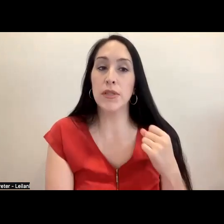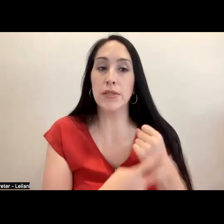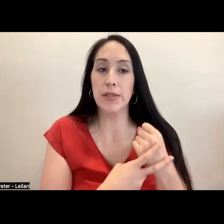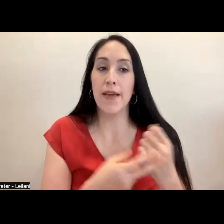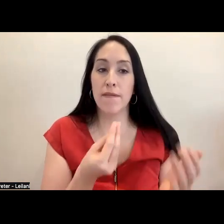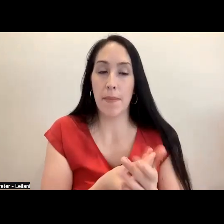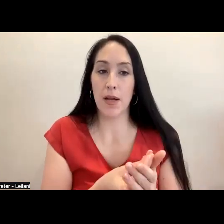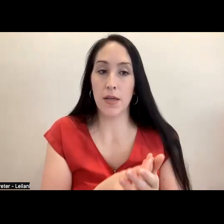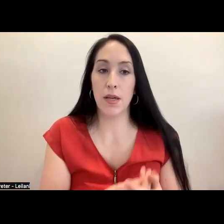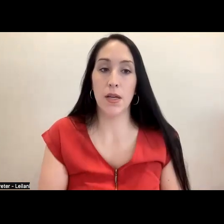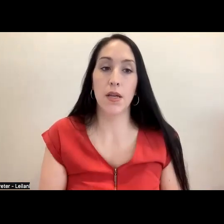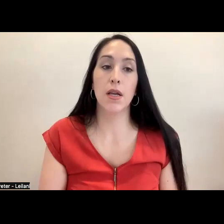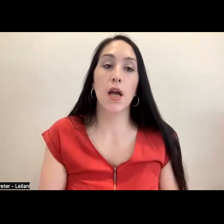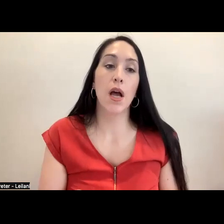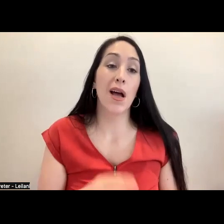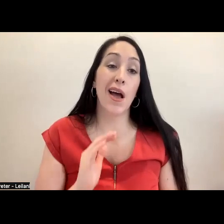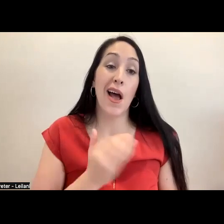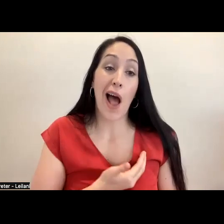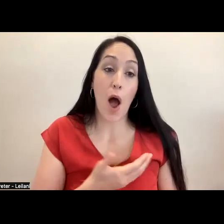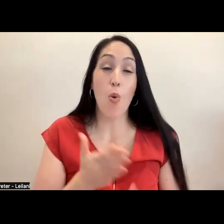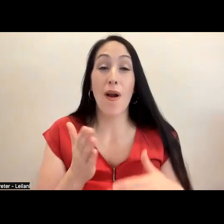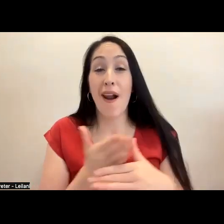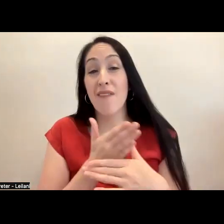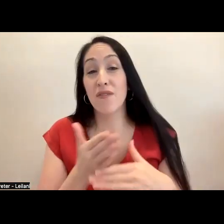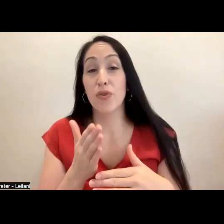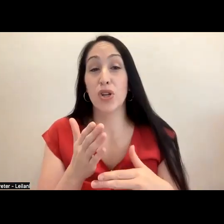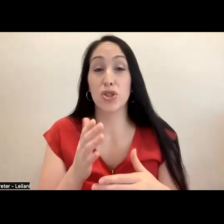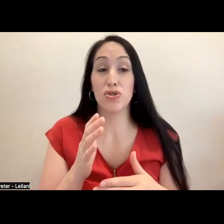11:59:16 Oh, about 80% of the people we see are savers.